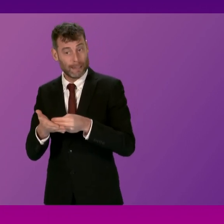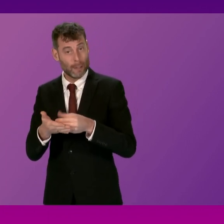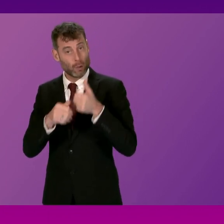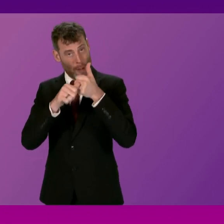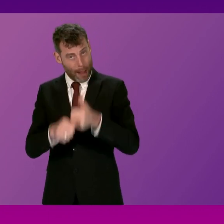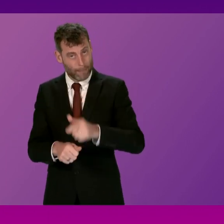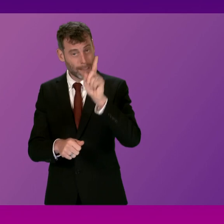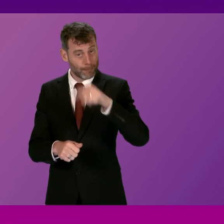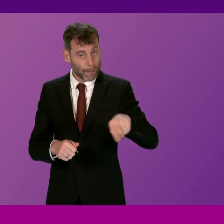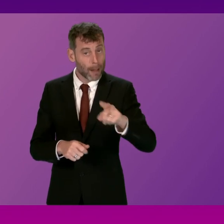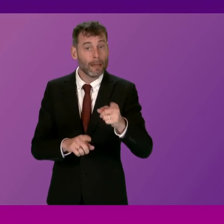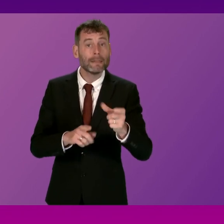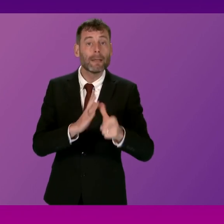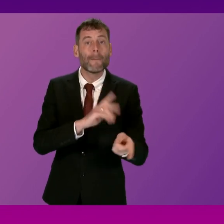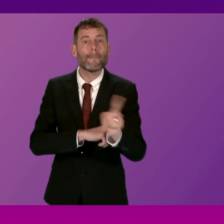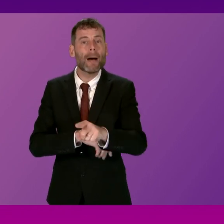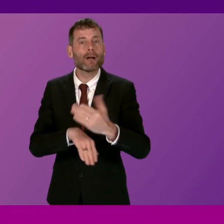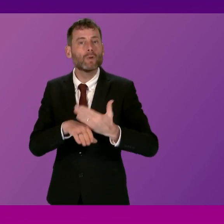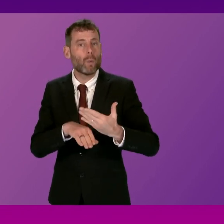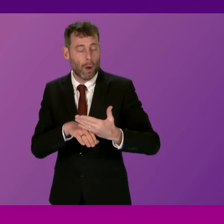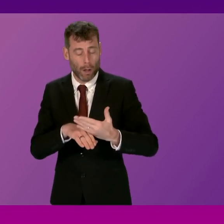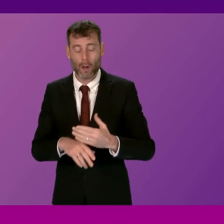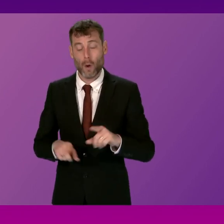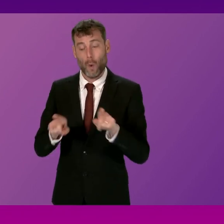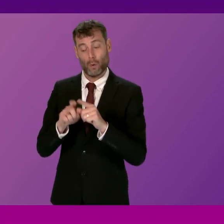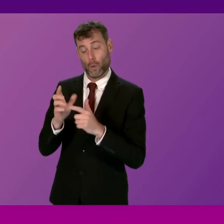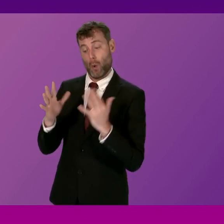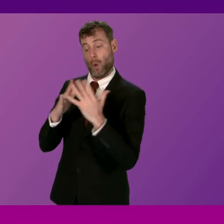the Equality Act 2010, which enshrined our rights to be treated equally in domestic legislation;